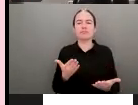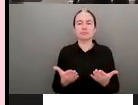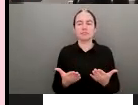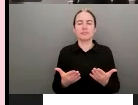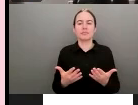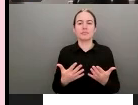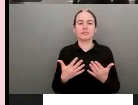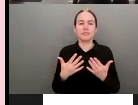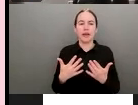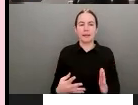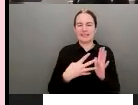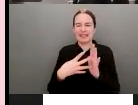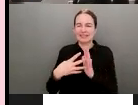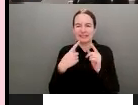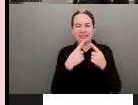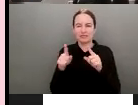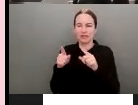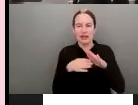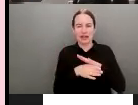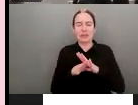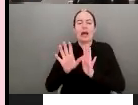But more on that later.